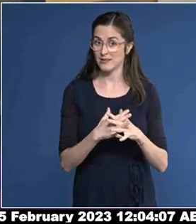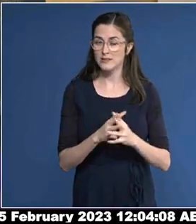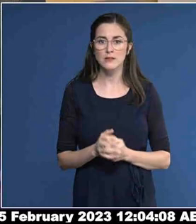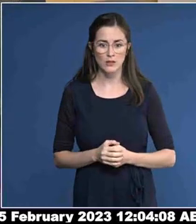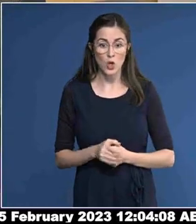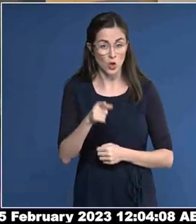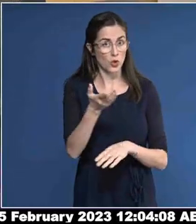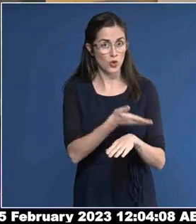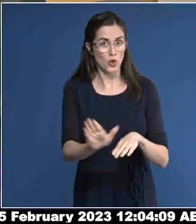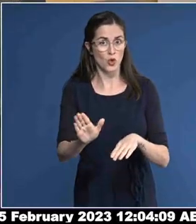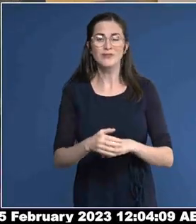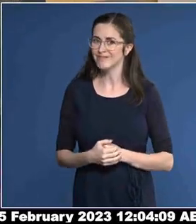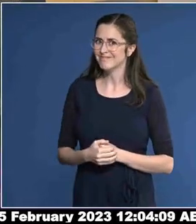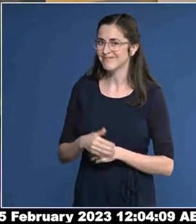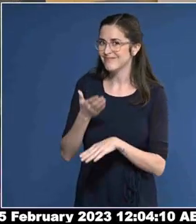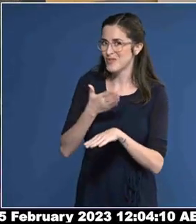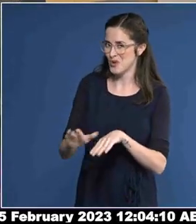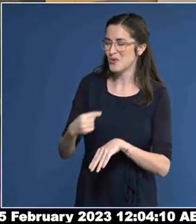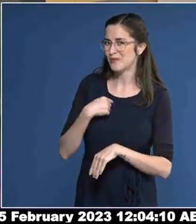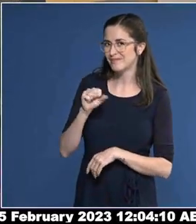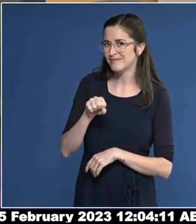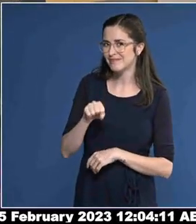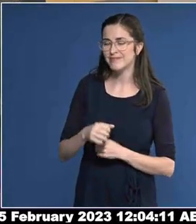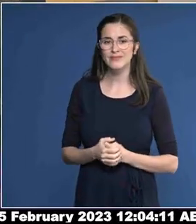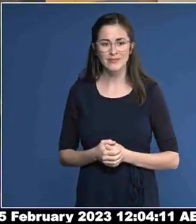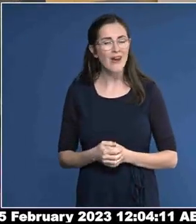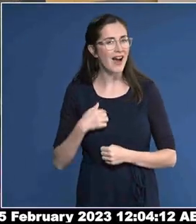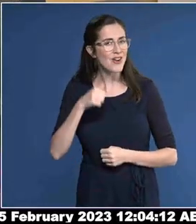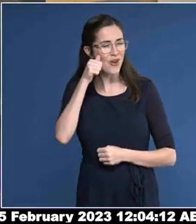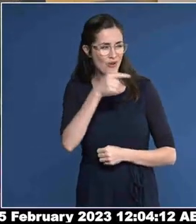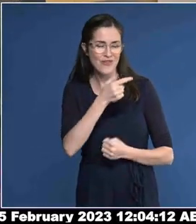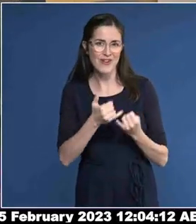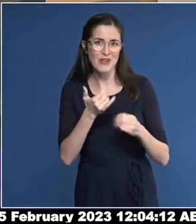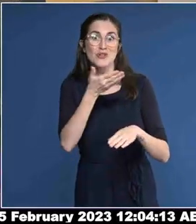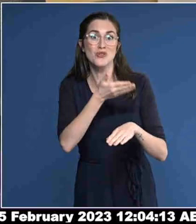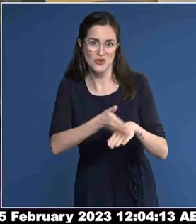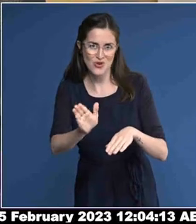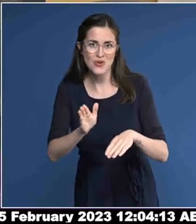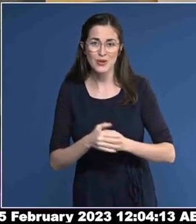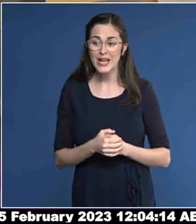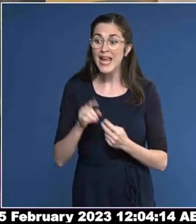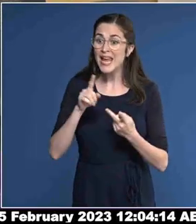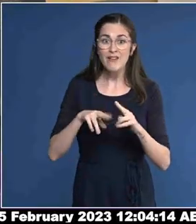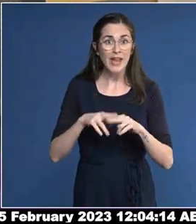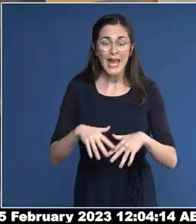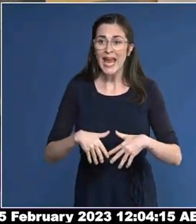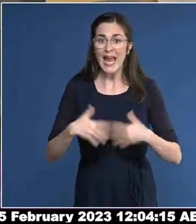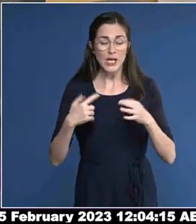I am. MS EASTMAN: All right. So I am aware that you are very new. If there are matters that you are not sure about, please let me know.